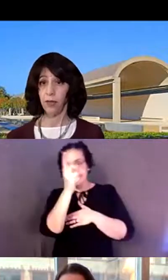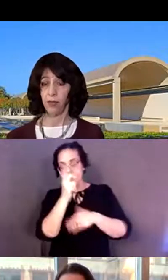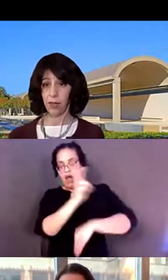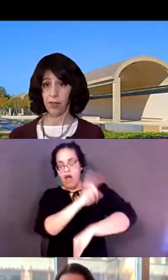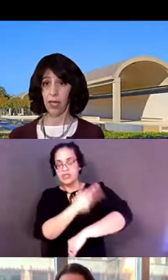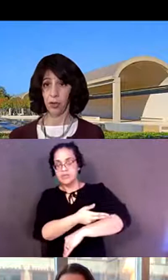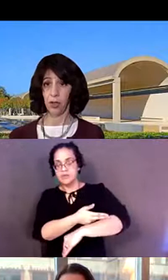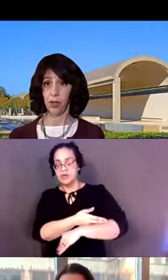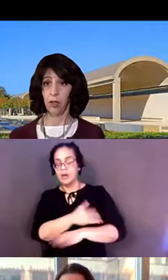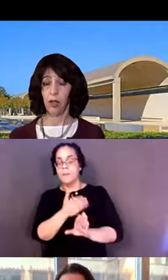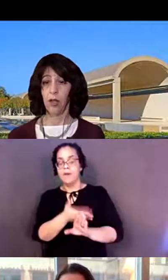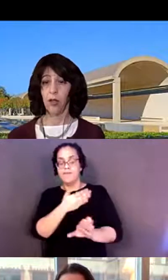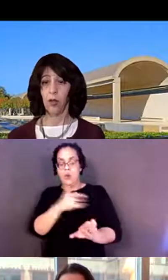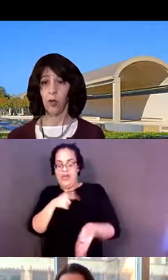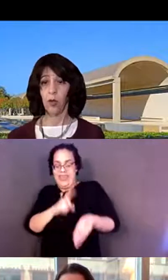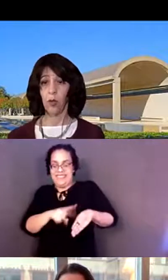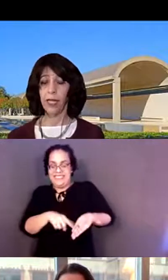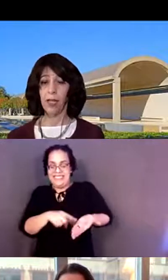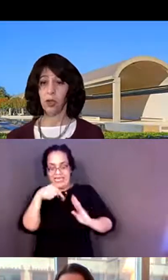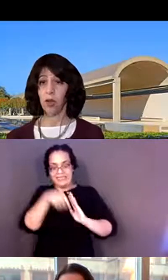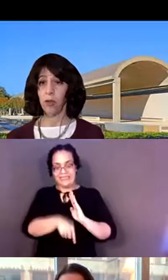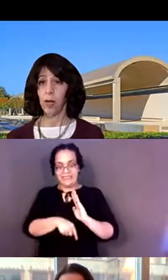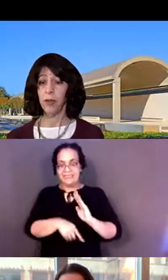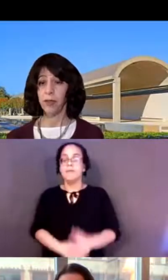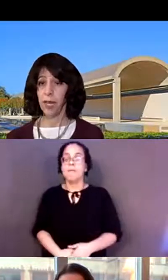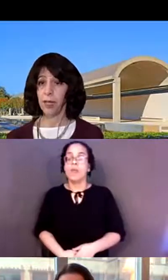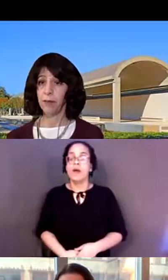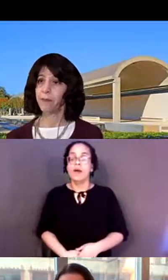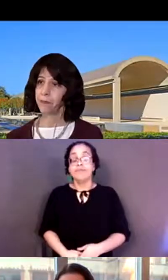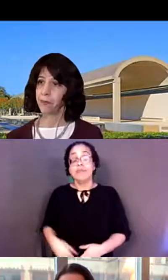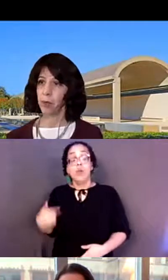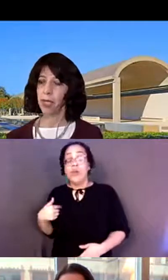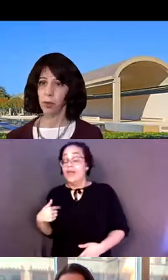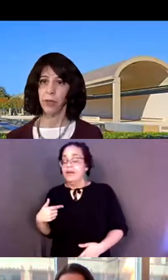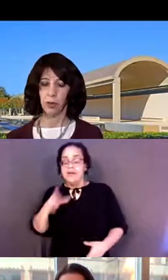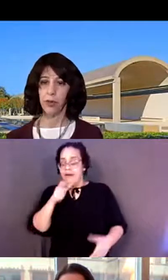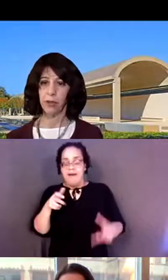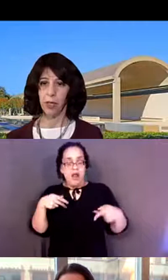investigation. So we can't just call them up and say,